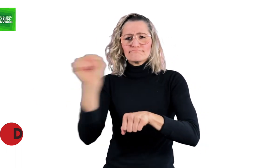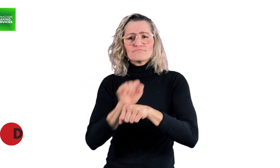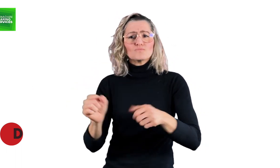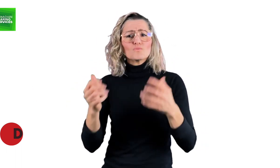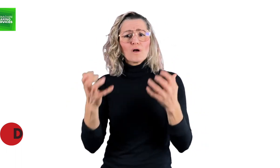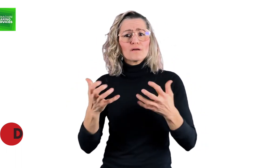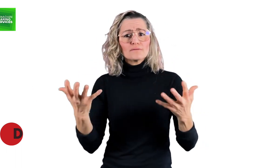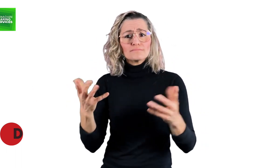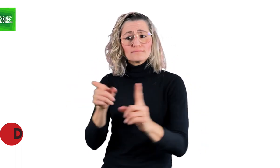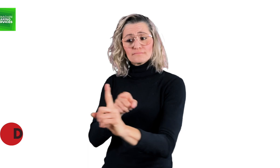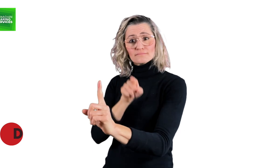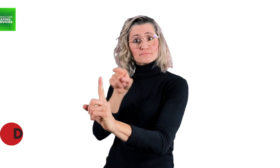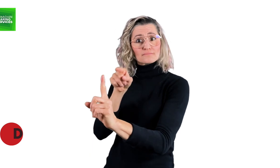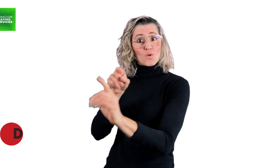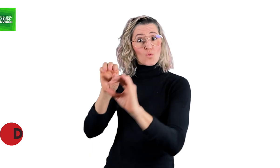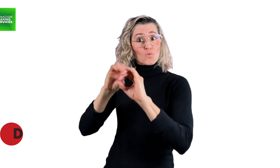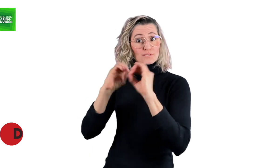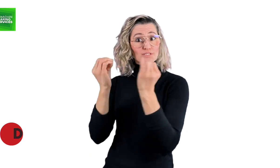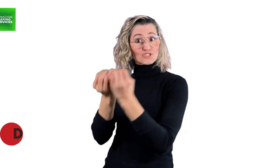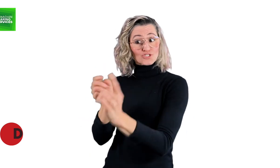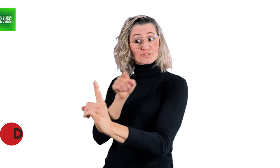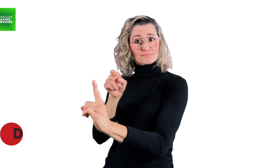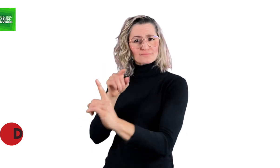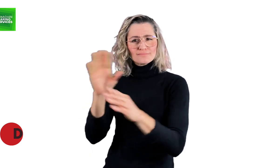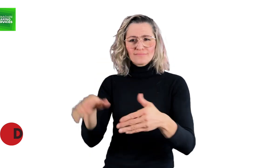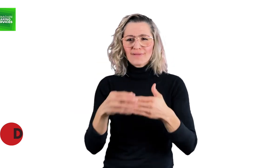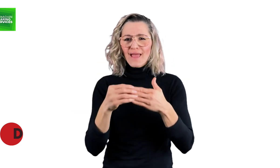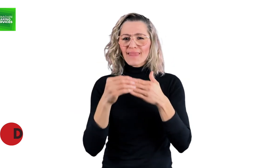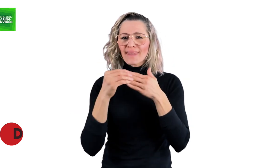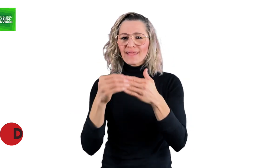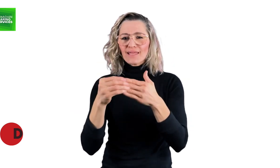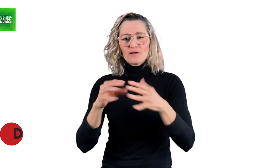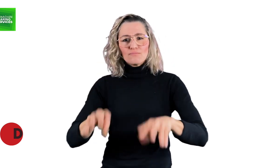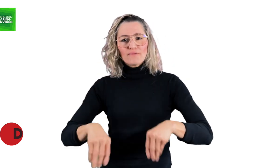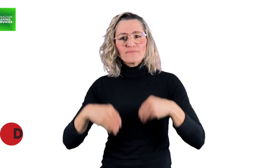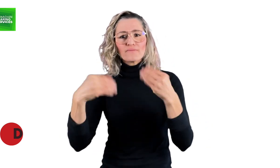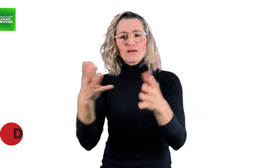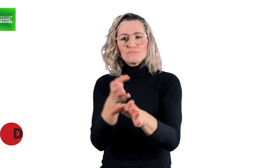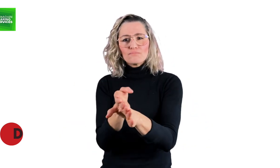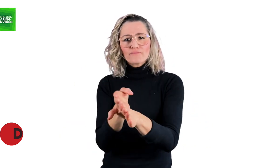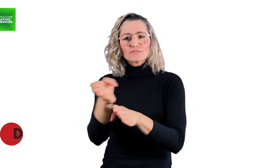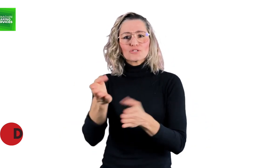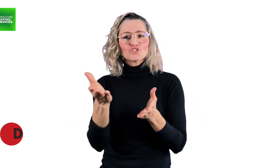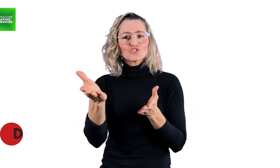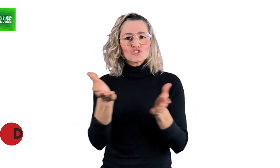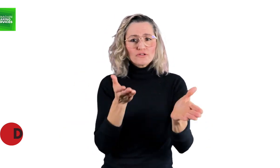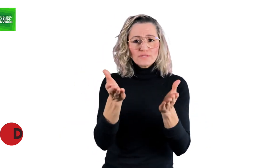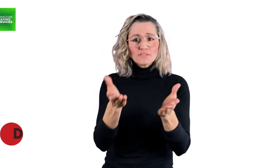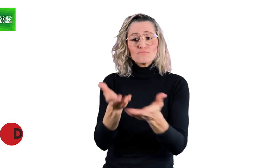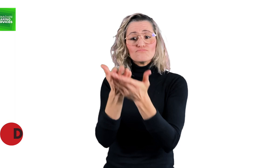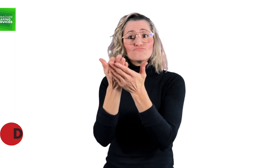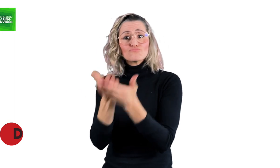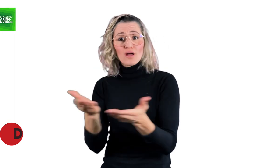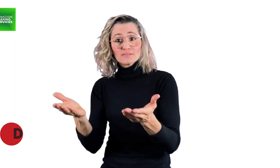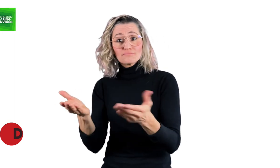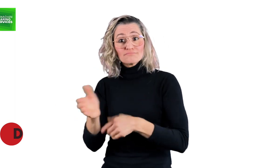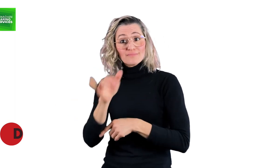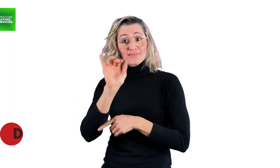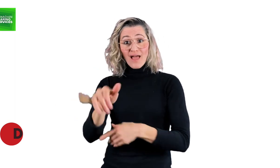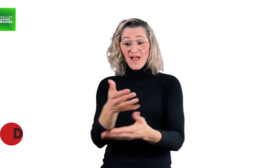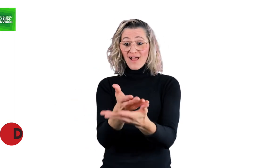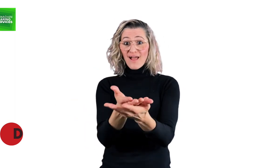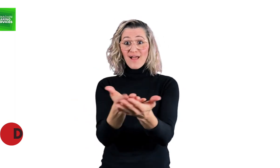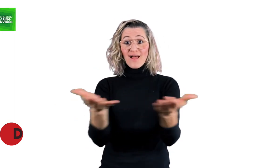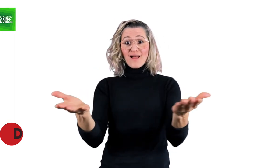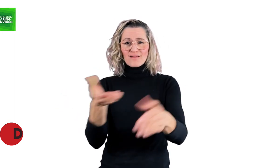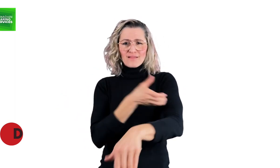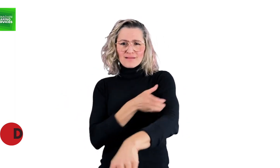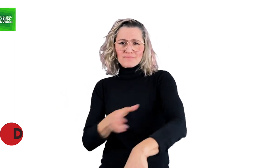professional services and products that empower Deaf and hard of hearing